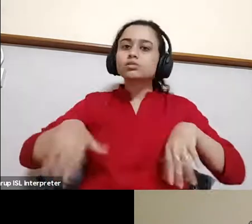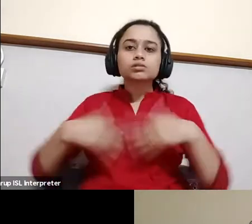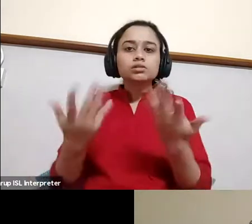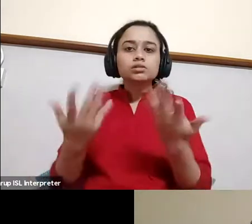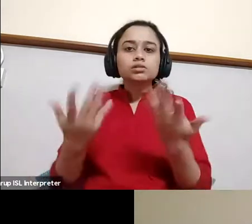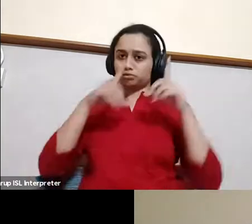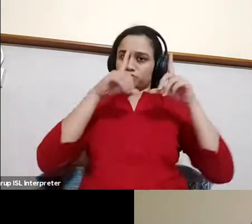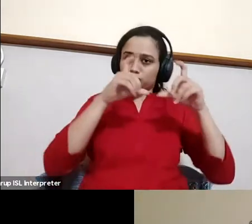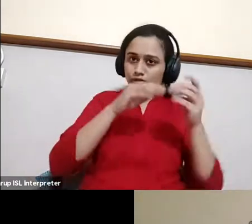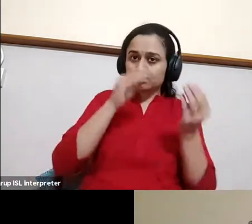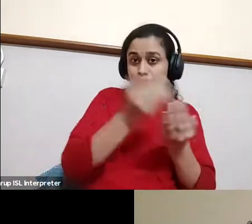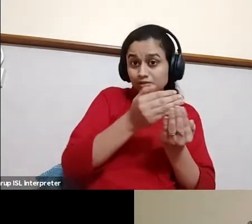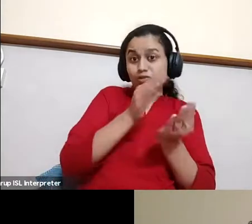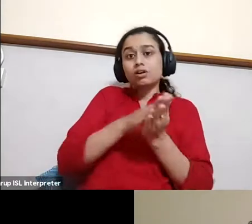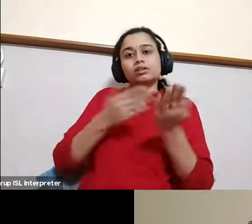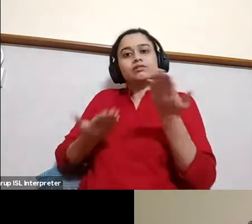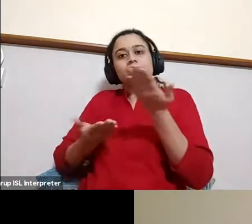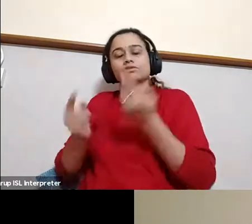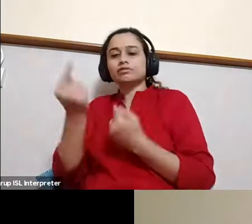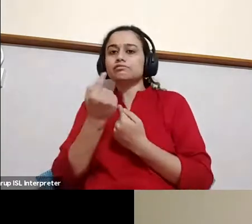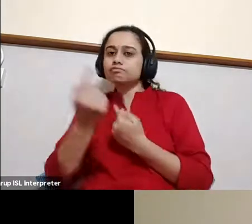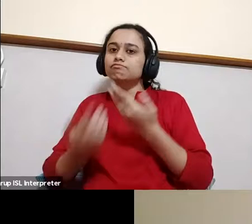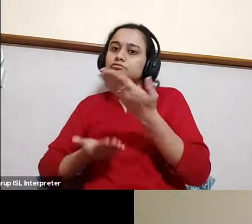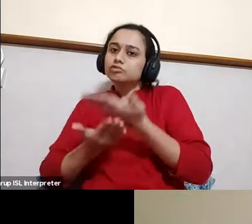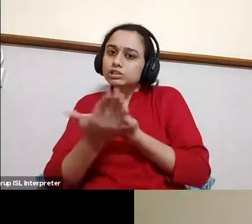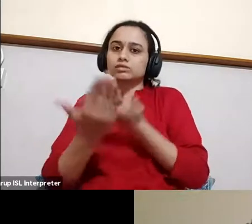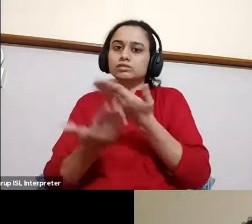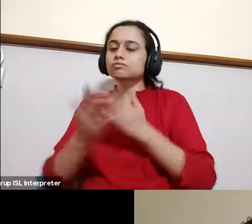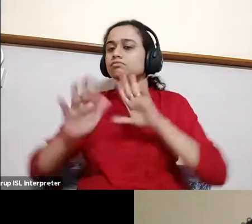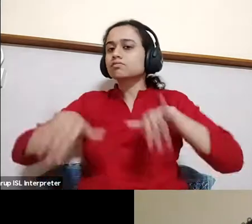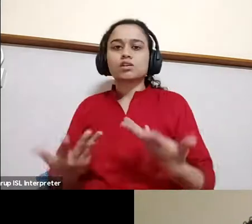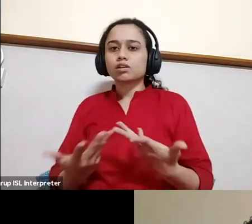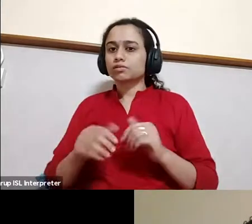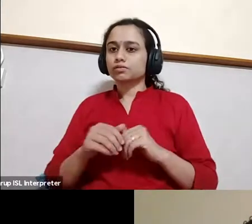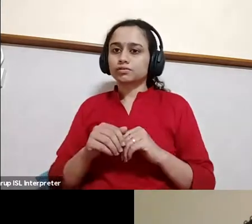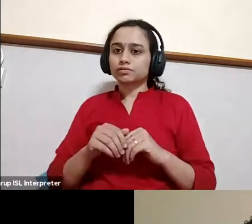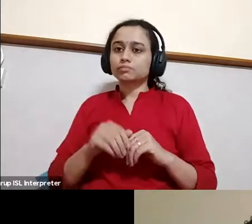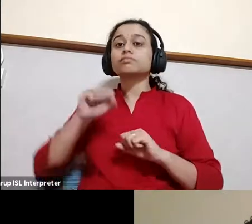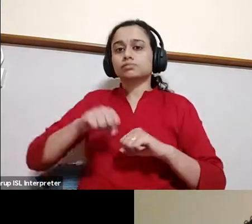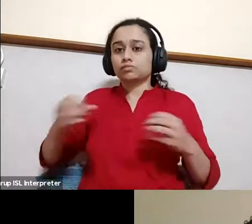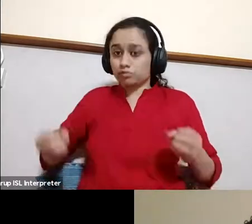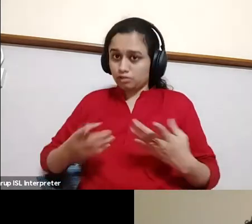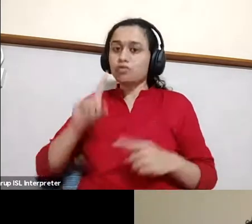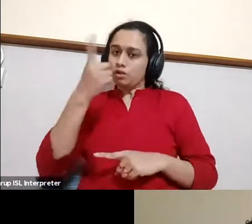were they physically scanned so to begin with they were physically scanned I mean we used a